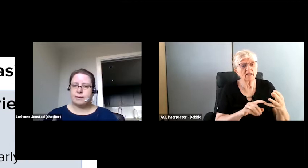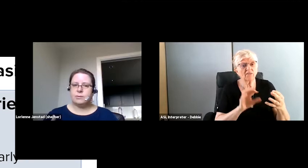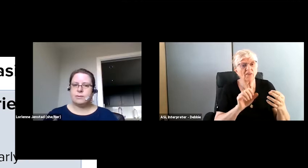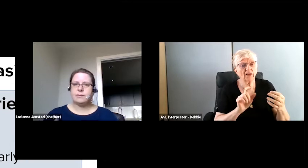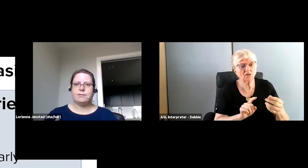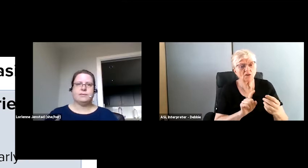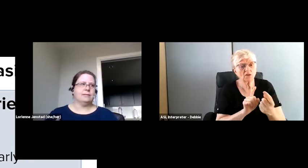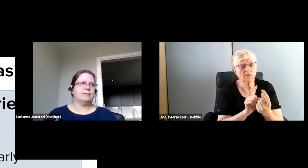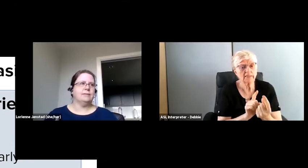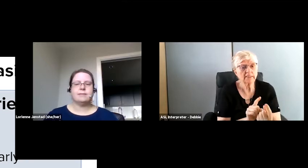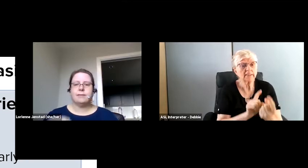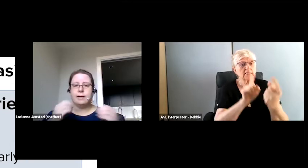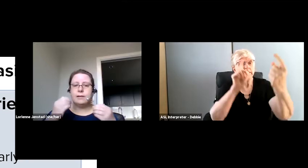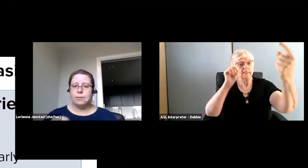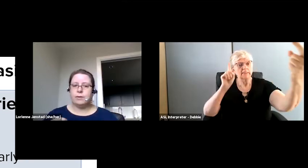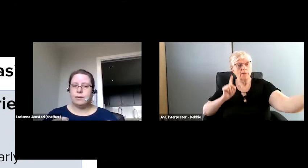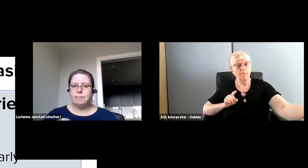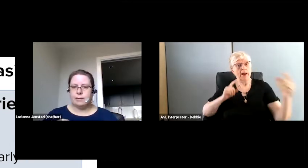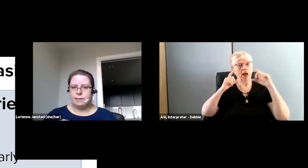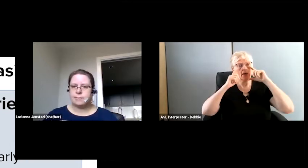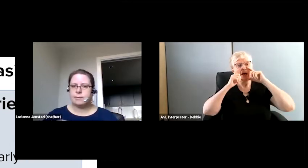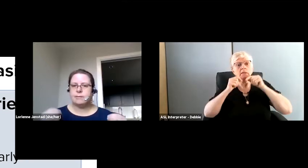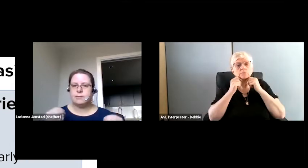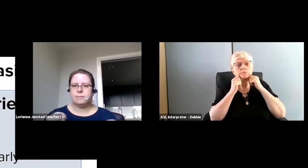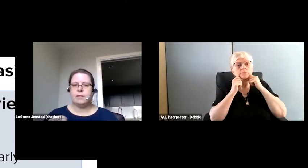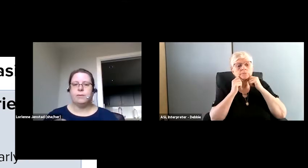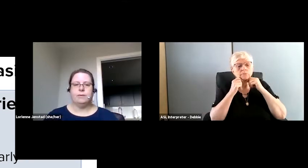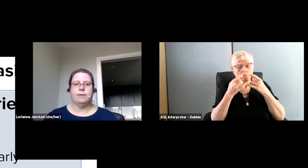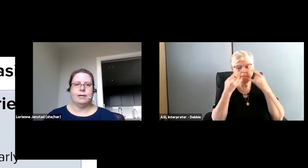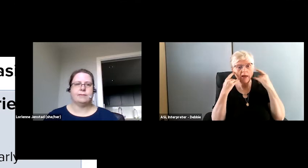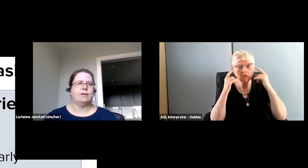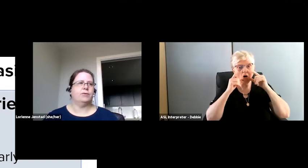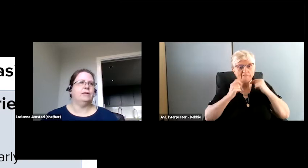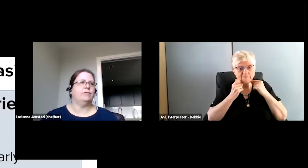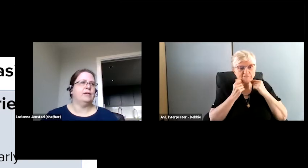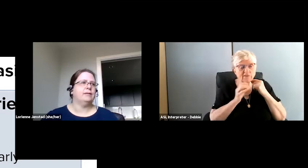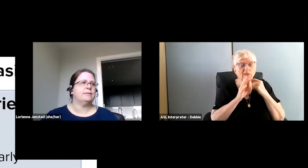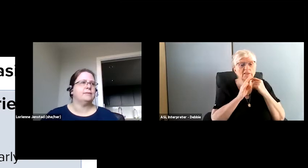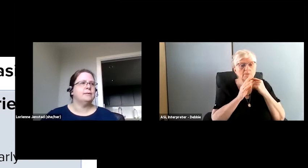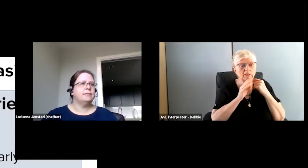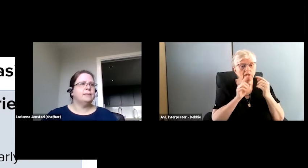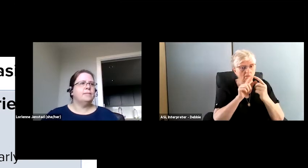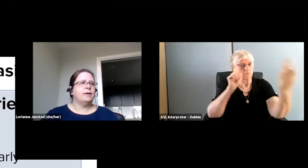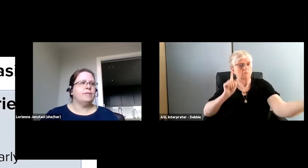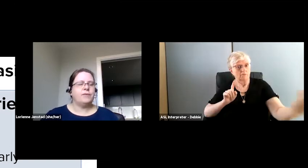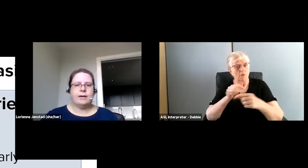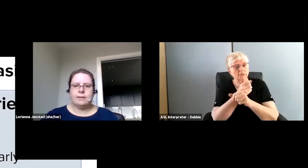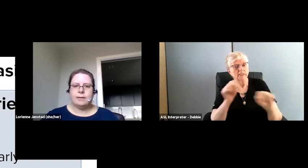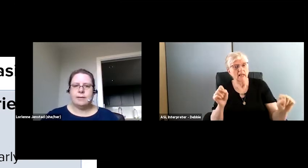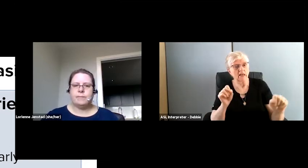AND THEN IF THEY COULD STEP BACK TO A SAFE DISTANCE AND AND LOWER THEIR MASK TO SPEAK WITHOUT THE LOWER THEIR MASK TO SPEAK WITHOUT THE MASK COVERING THEIR FACE. MASK COVERING THEIR FACE. AND